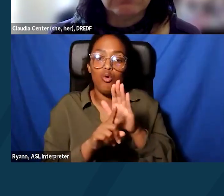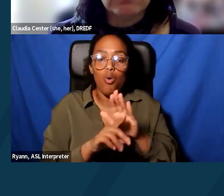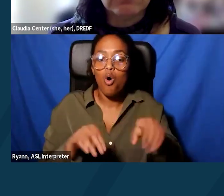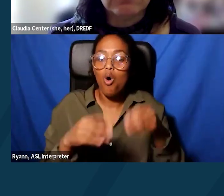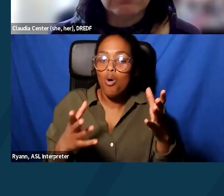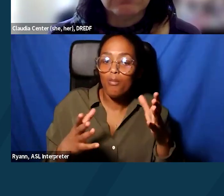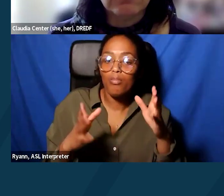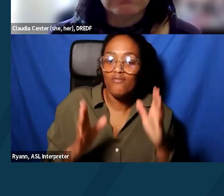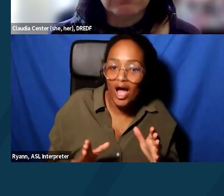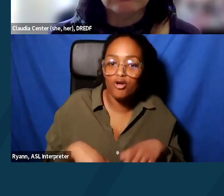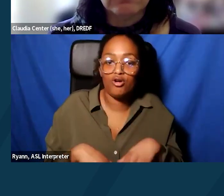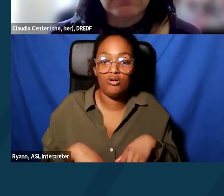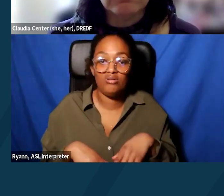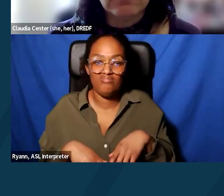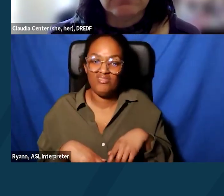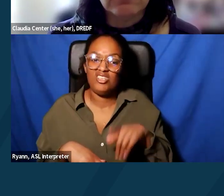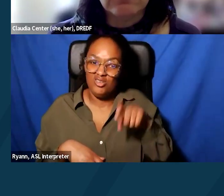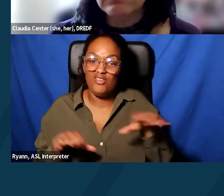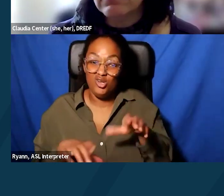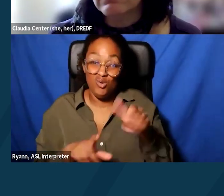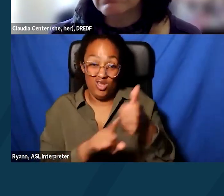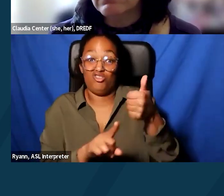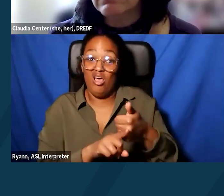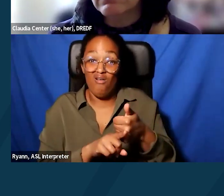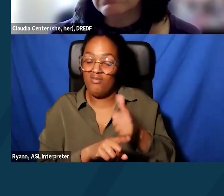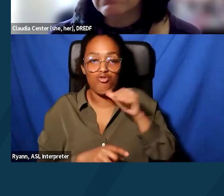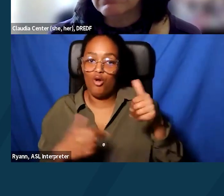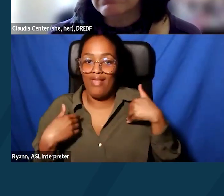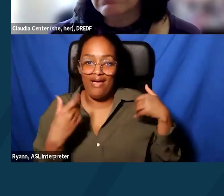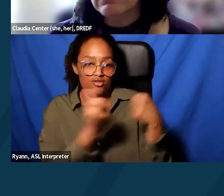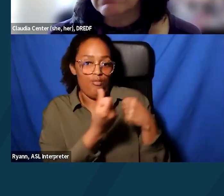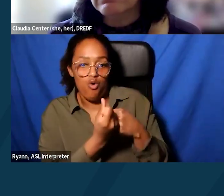And so, again, it's the institutional bias of how the money is cut up and what services are